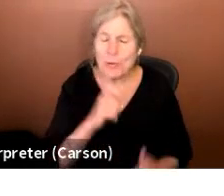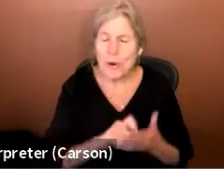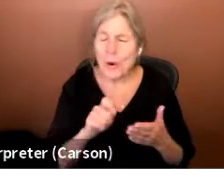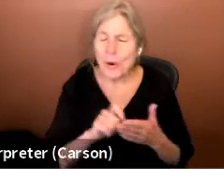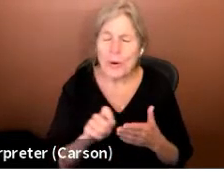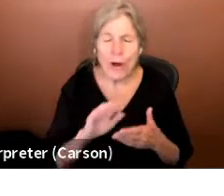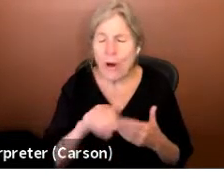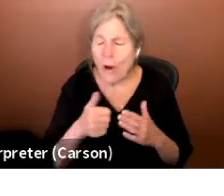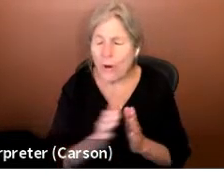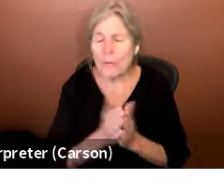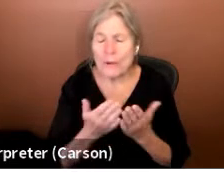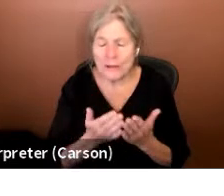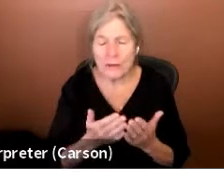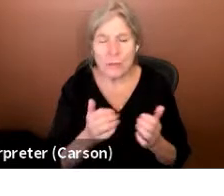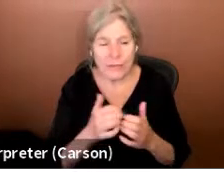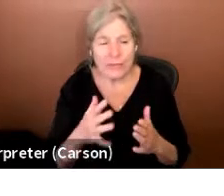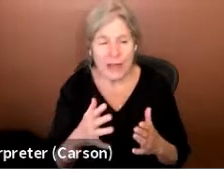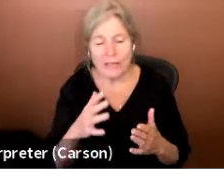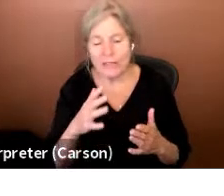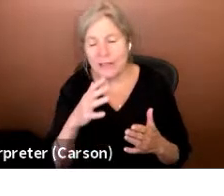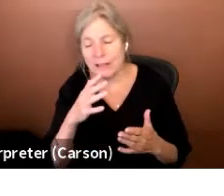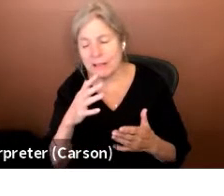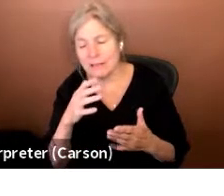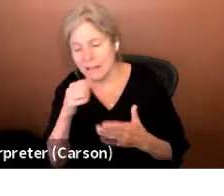translated into German or French.